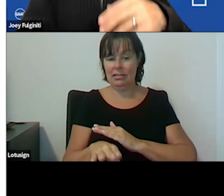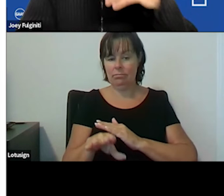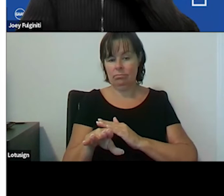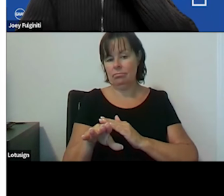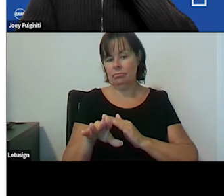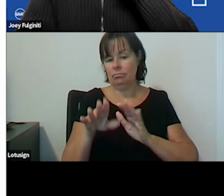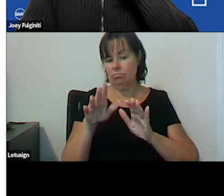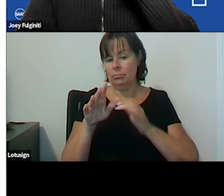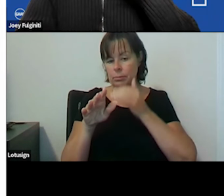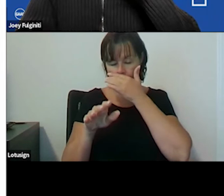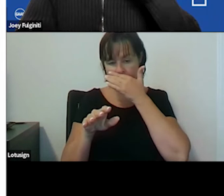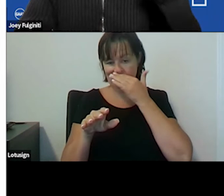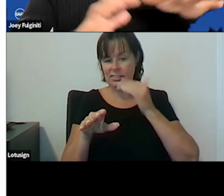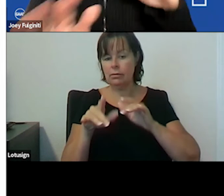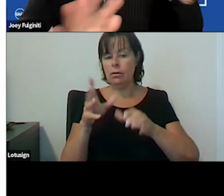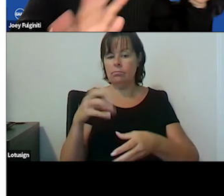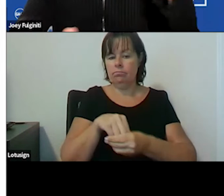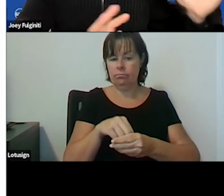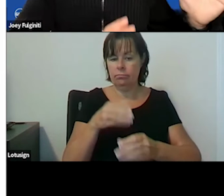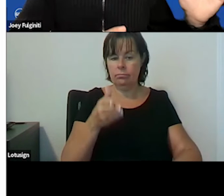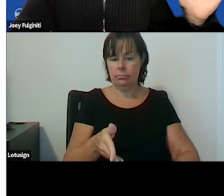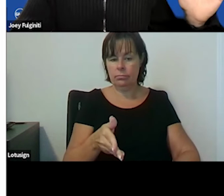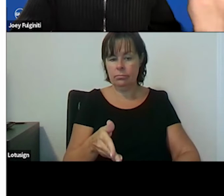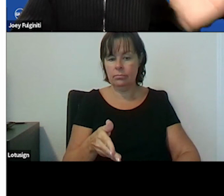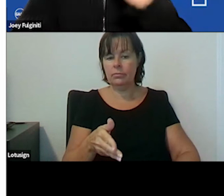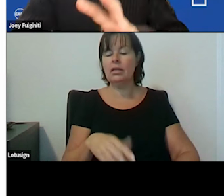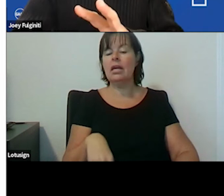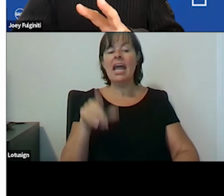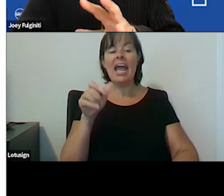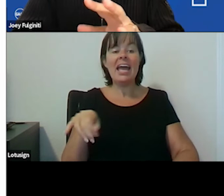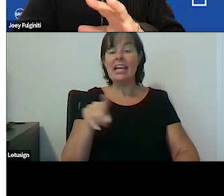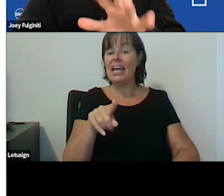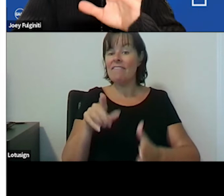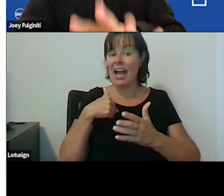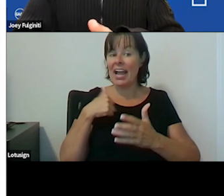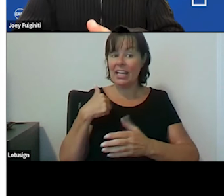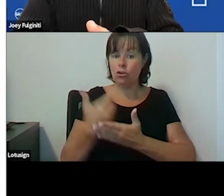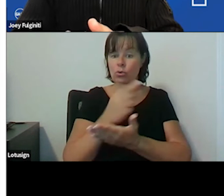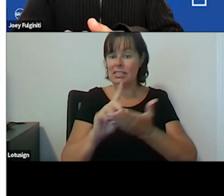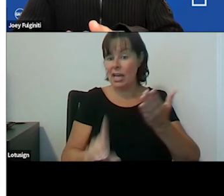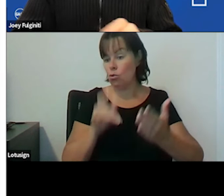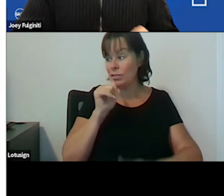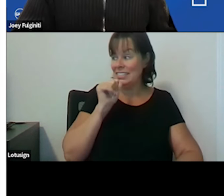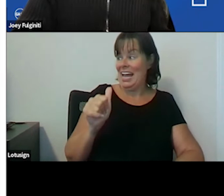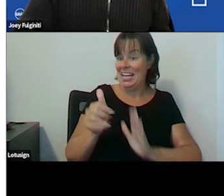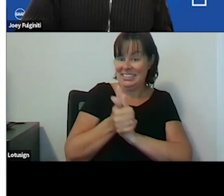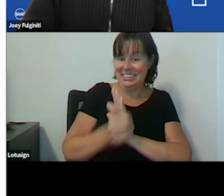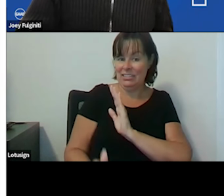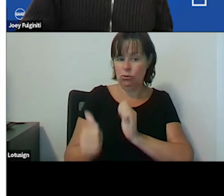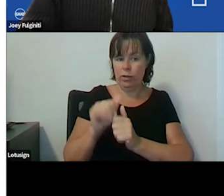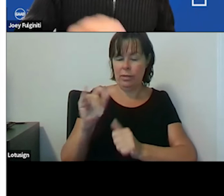tomorrow and they are not that skilled at it I know that using my tool kit they're going to be